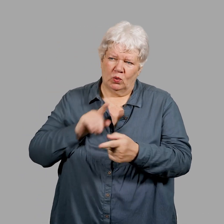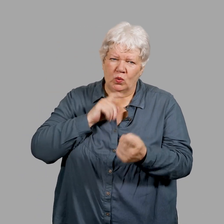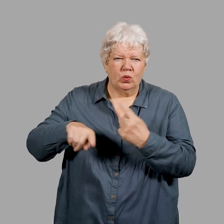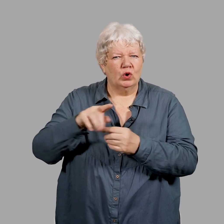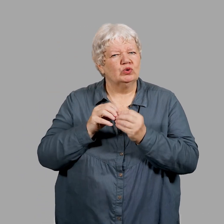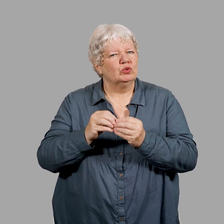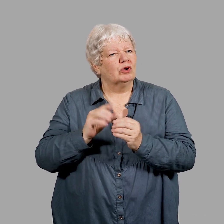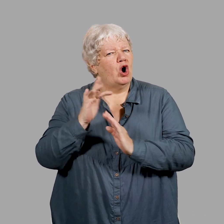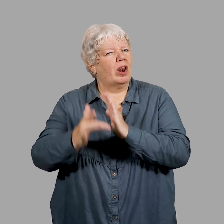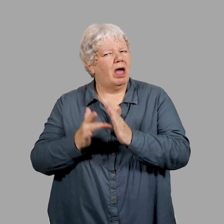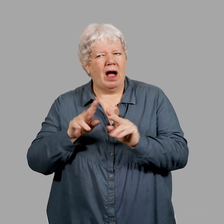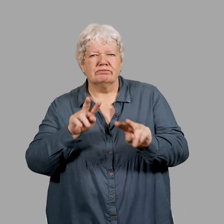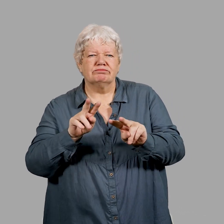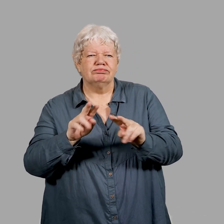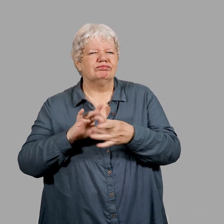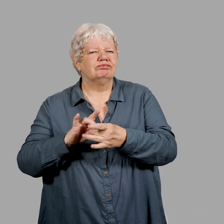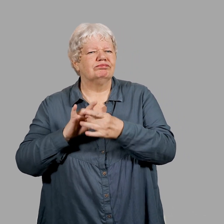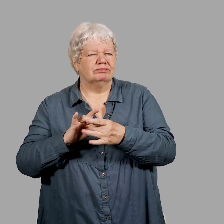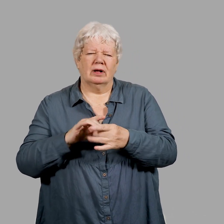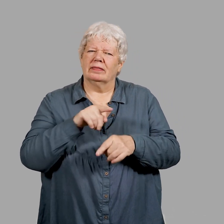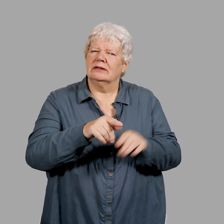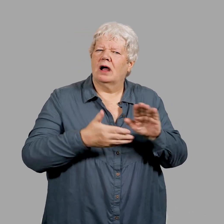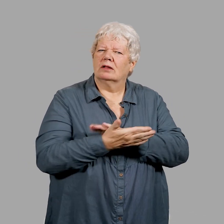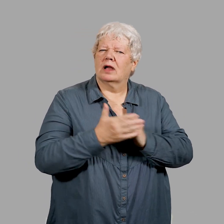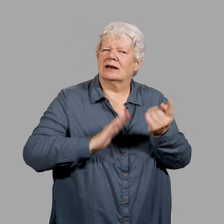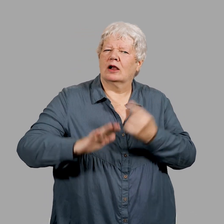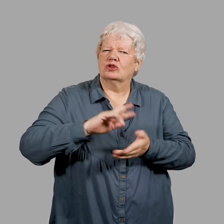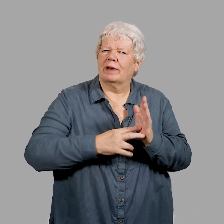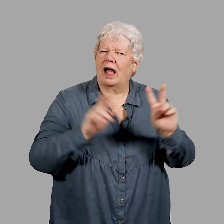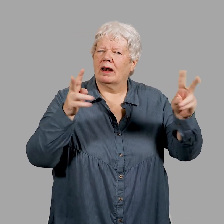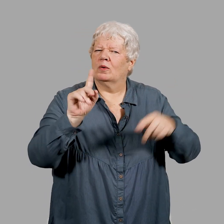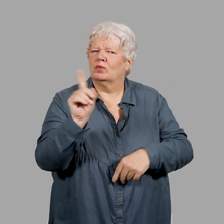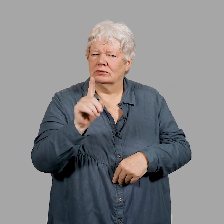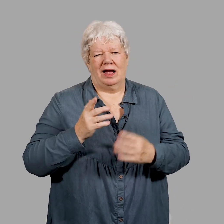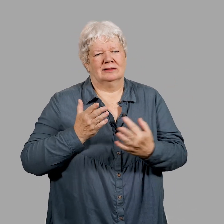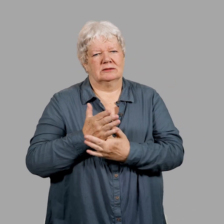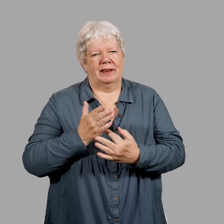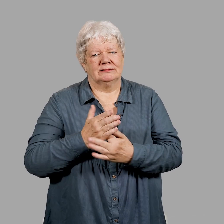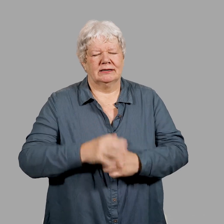especially for students who study online. Heading in BSL National Plan 2023-2029: Accessibility